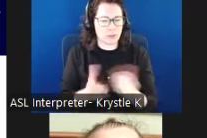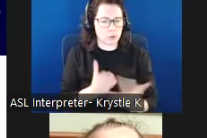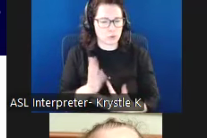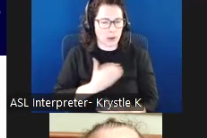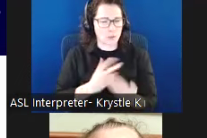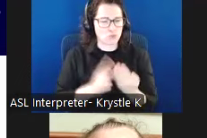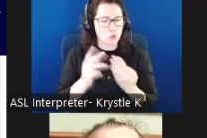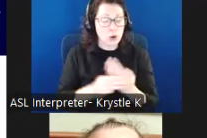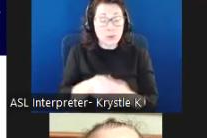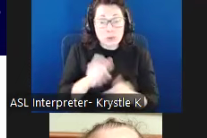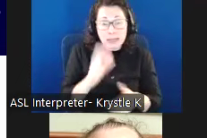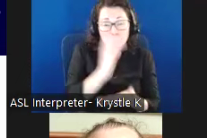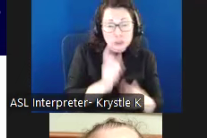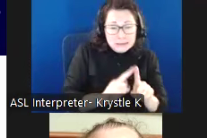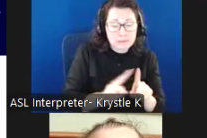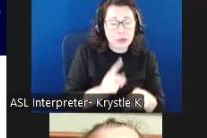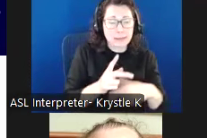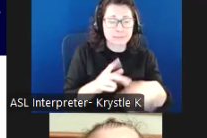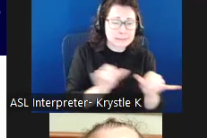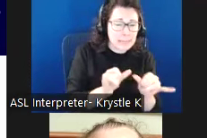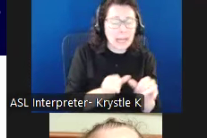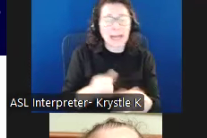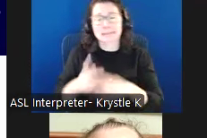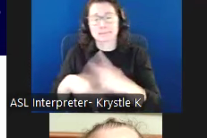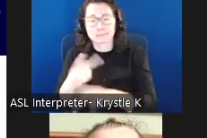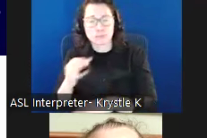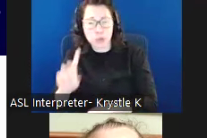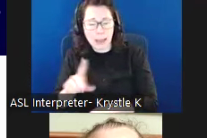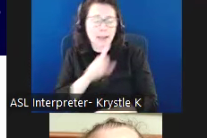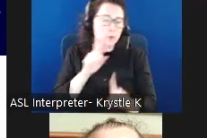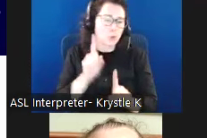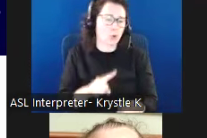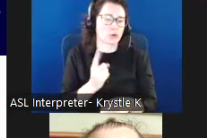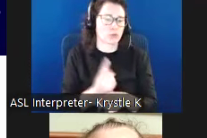by different brands and size and then